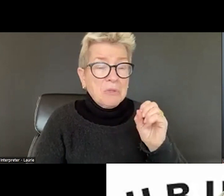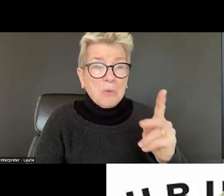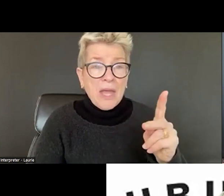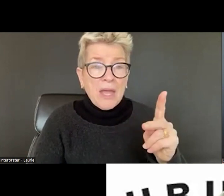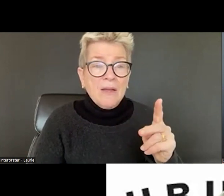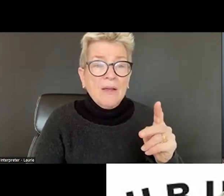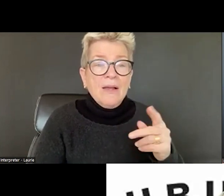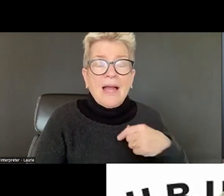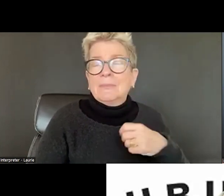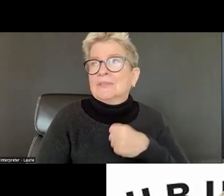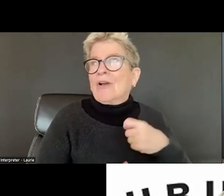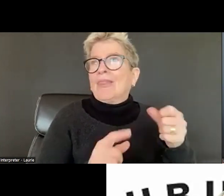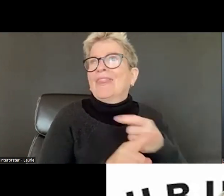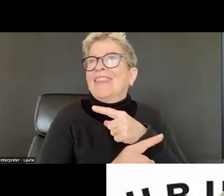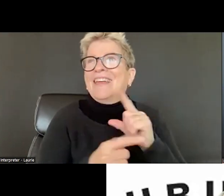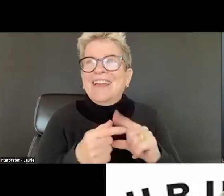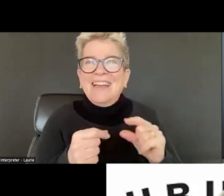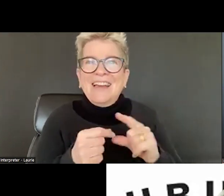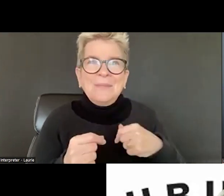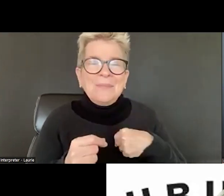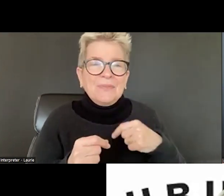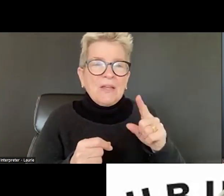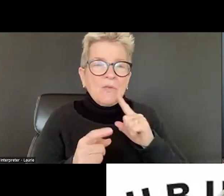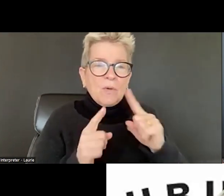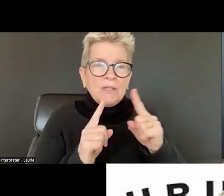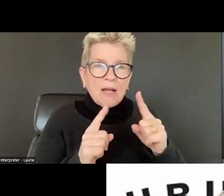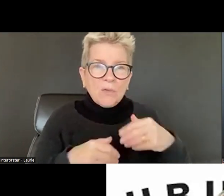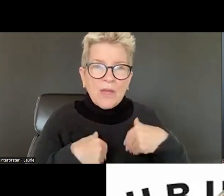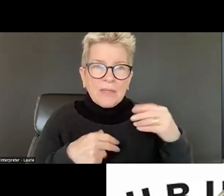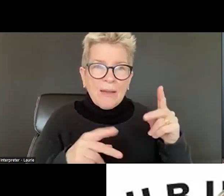if I went off on a tangent if we talk if we talk to our young people about Alternative forms of